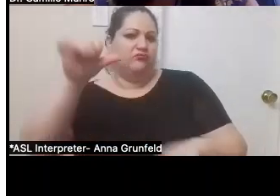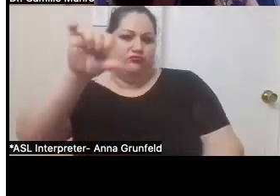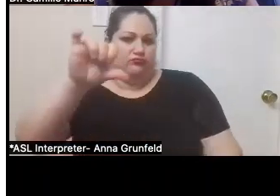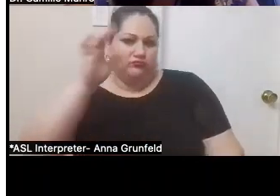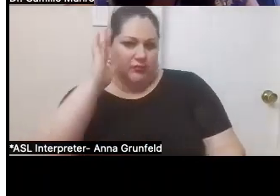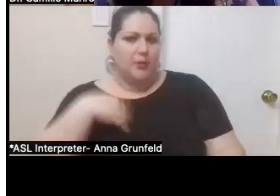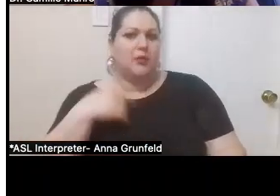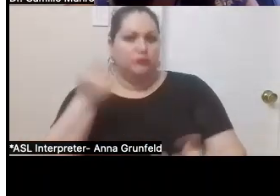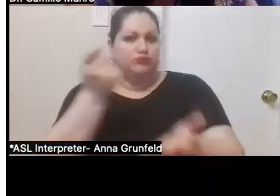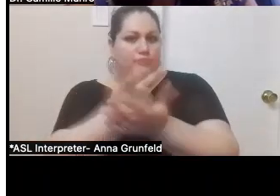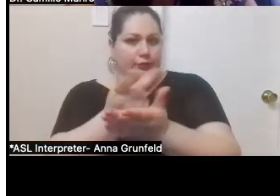Next slide, please.